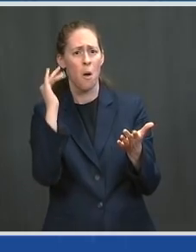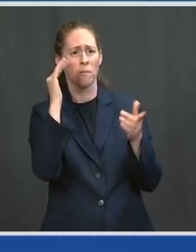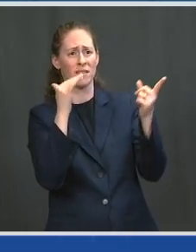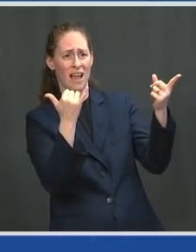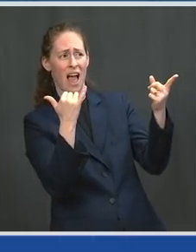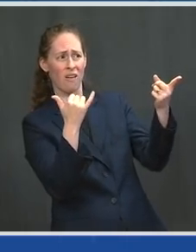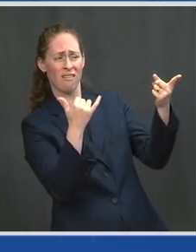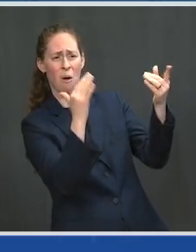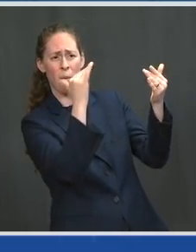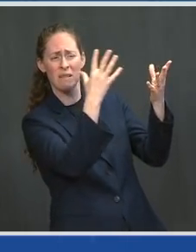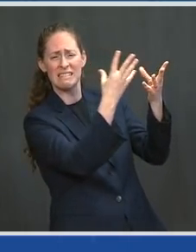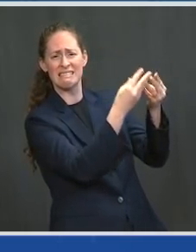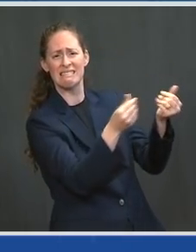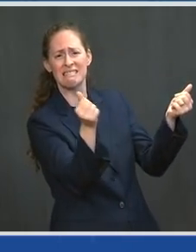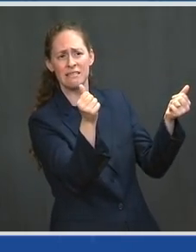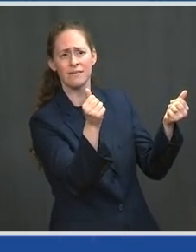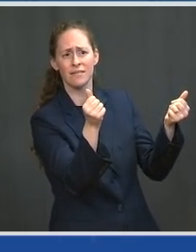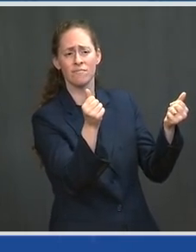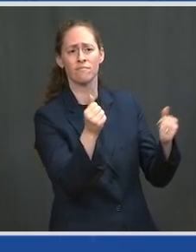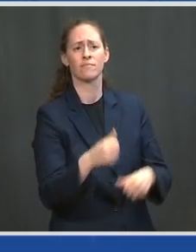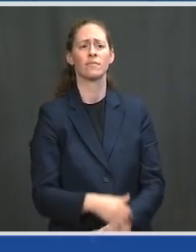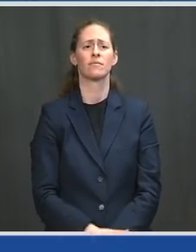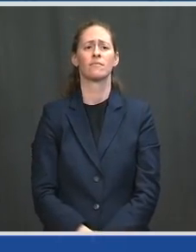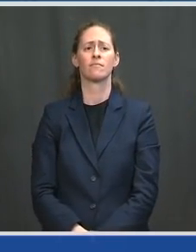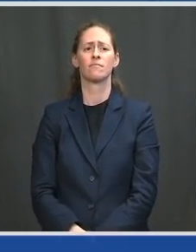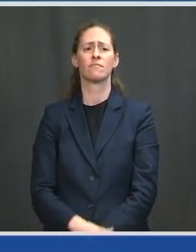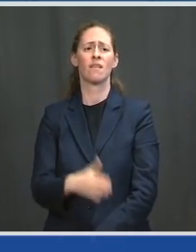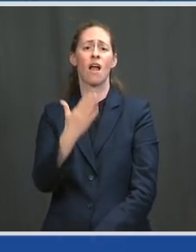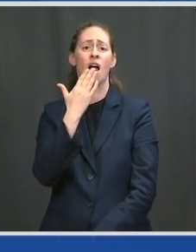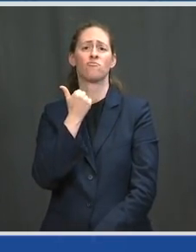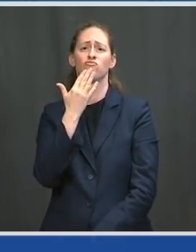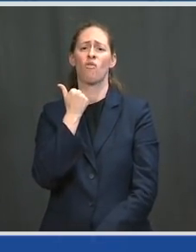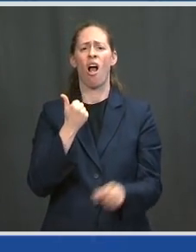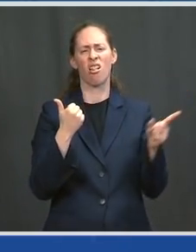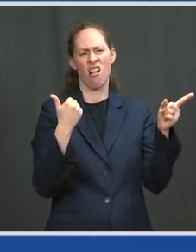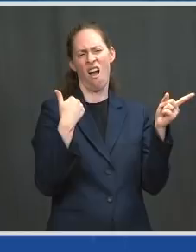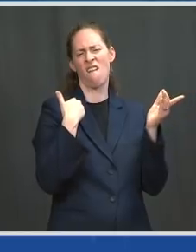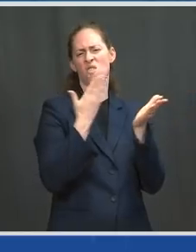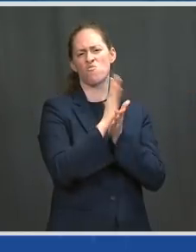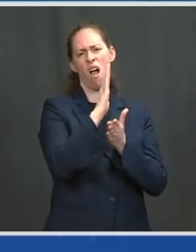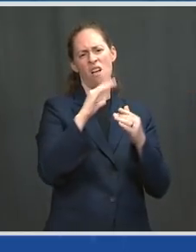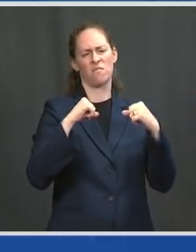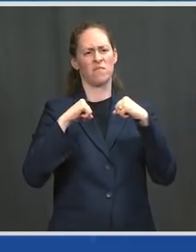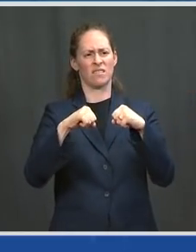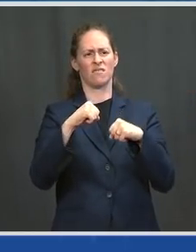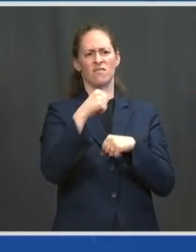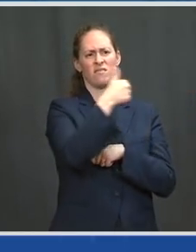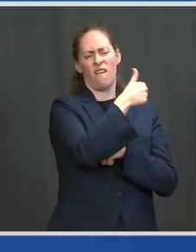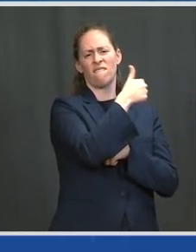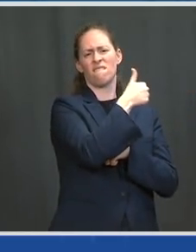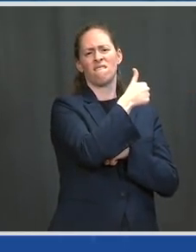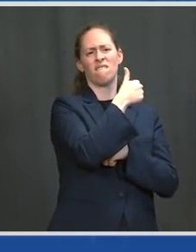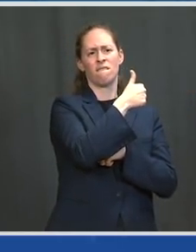when you have thousands of rockets flying into your territory. But I had a conversation for a while with the --